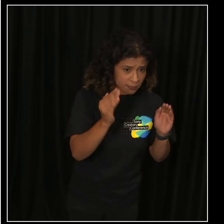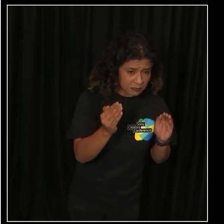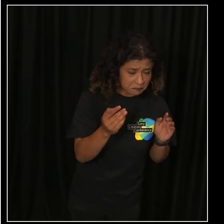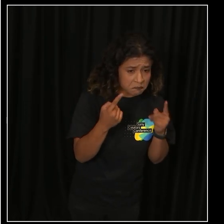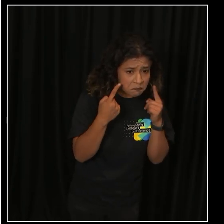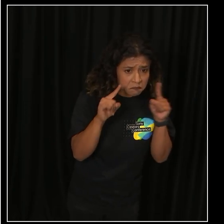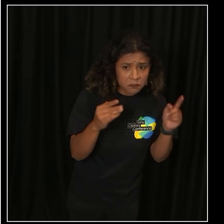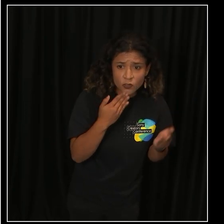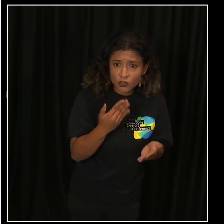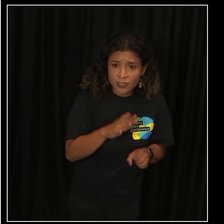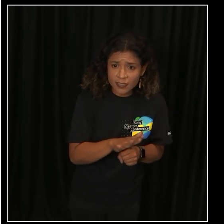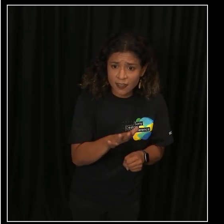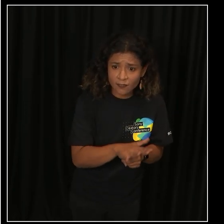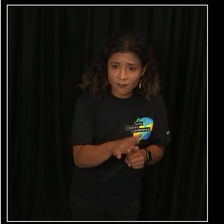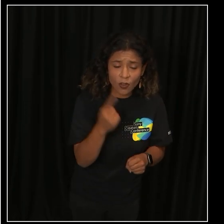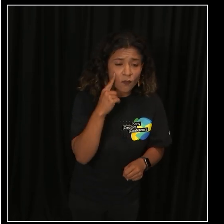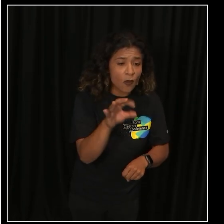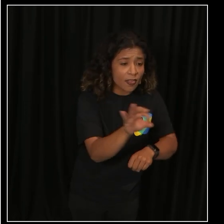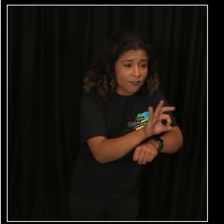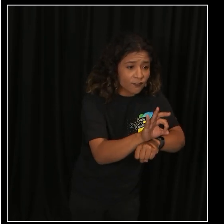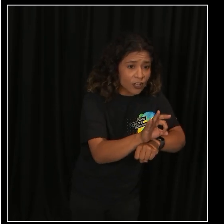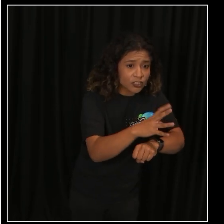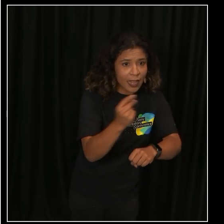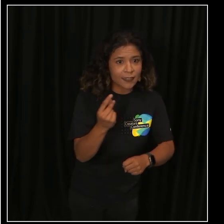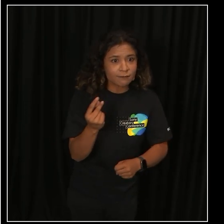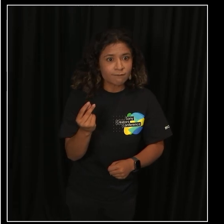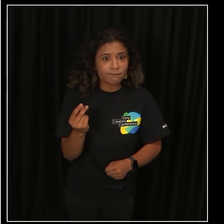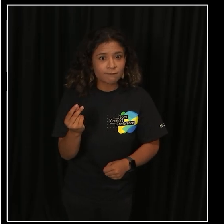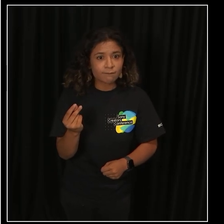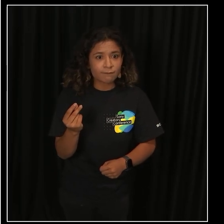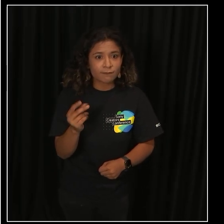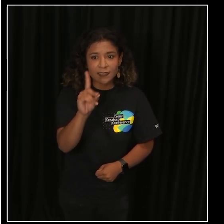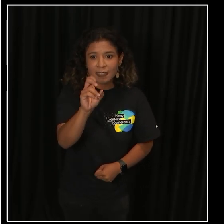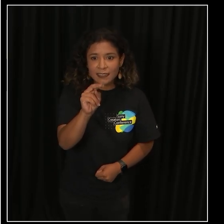for both the phrase function and the scat and the density distribution.